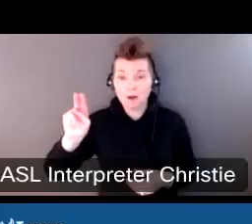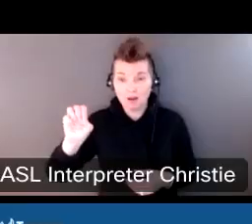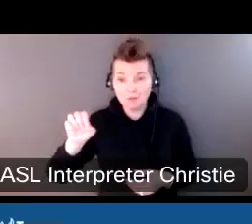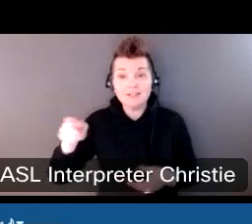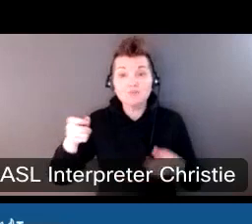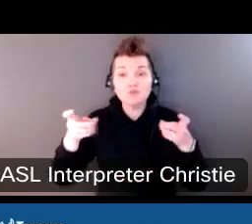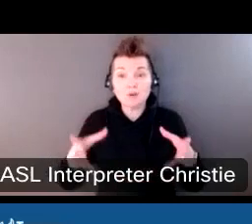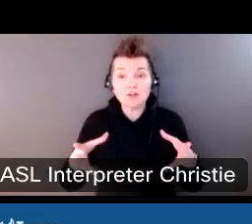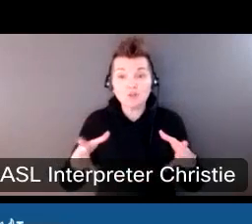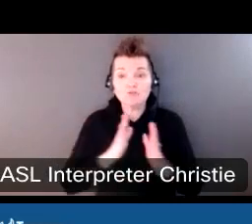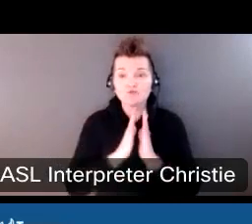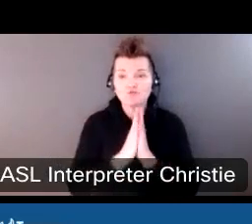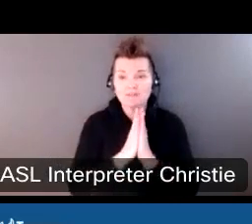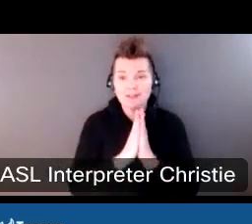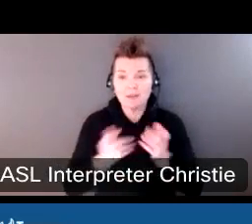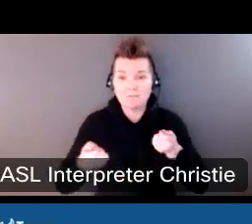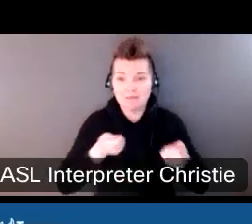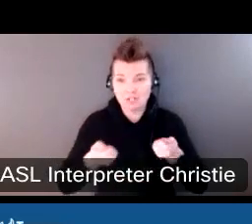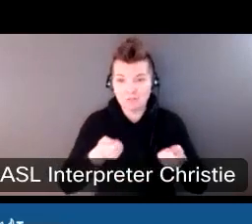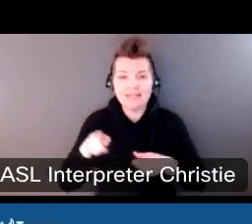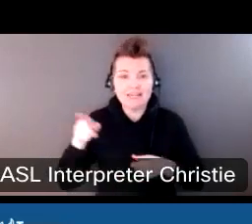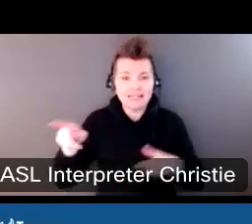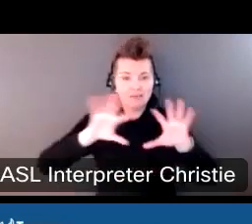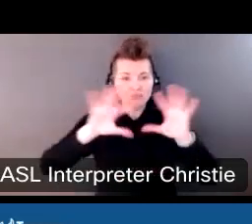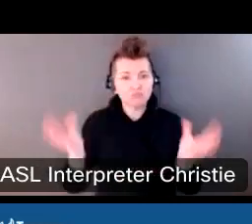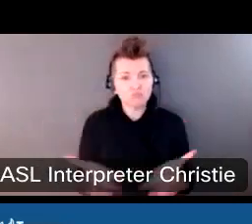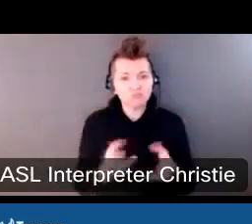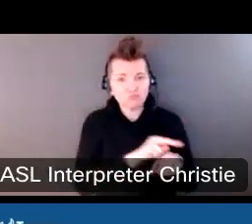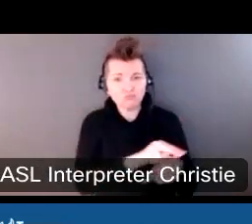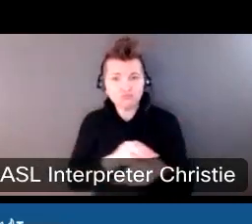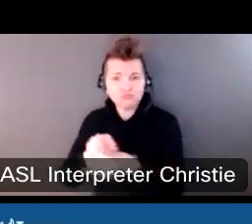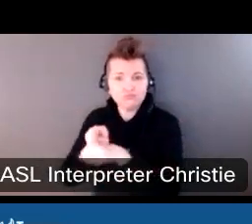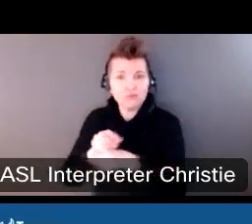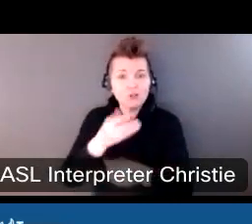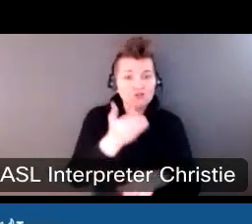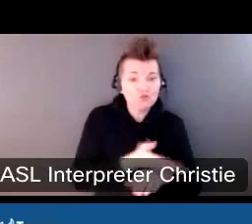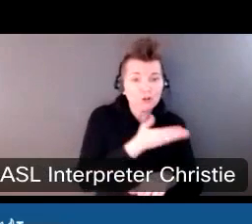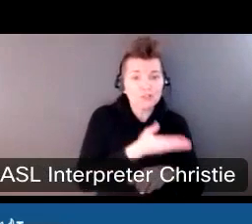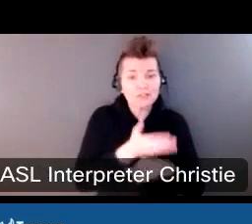Roger has a full work program and oversees the construction and work zone coordination program at the City of Toronto.